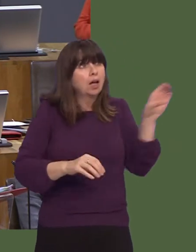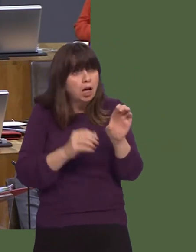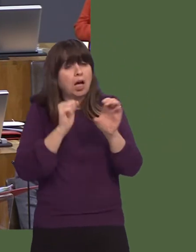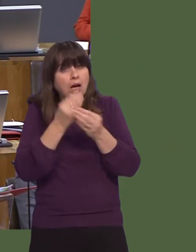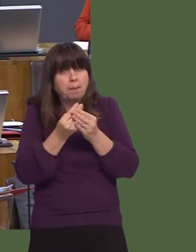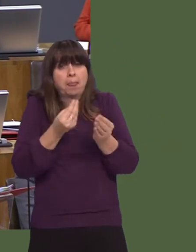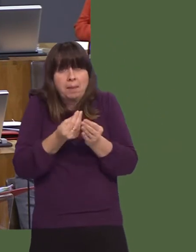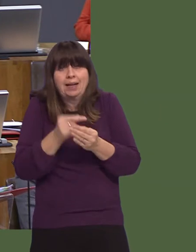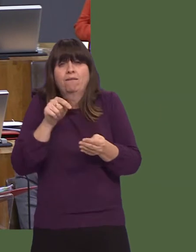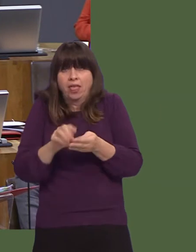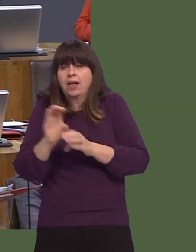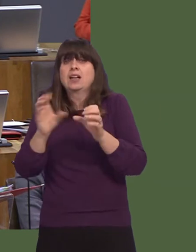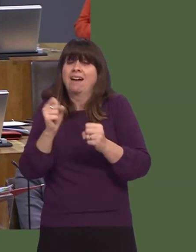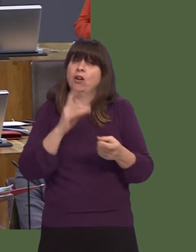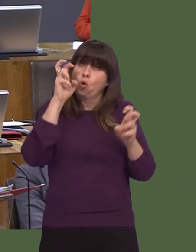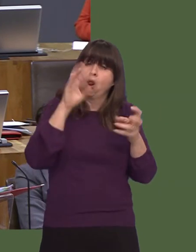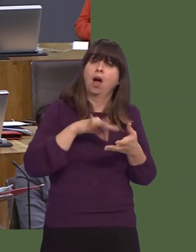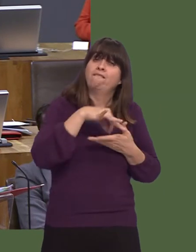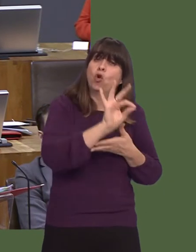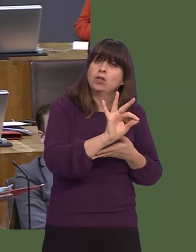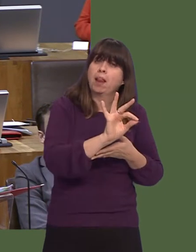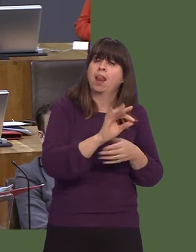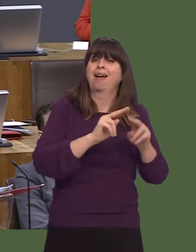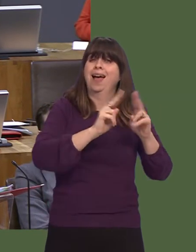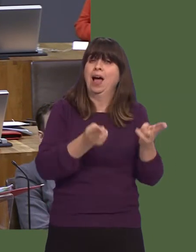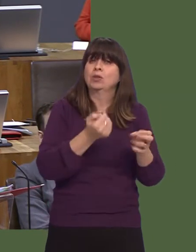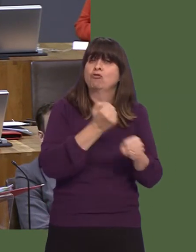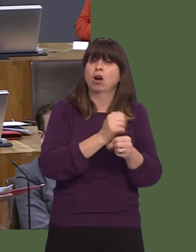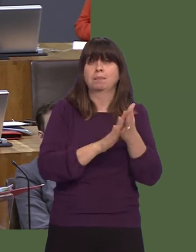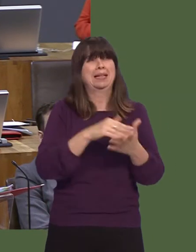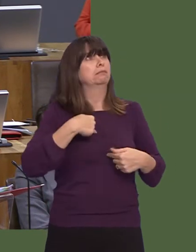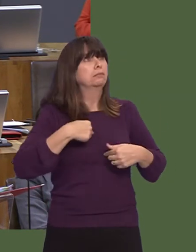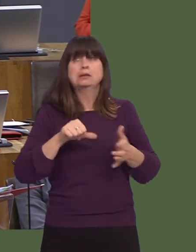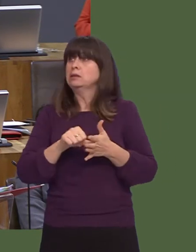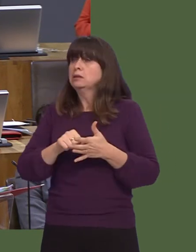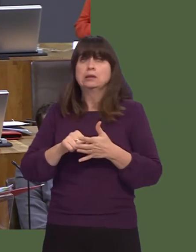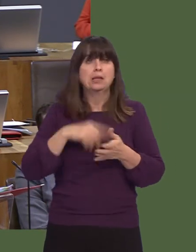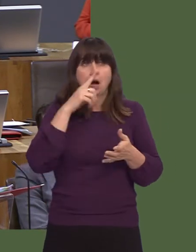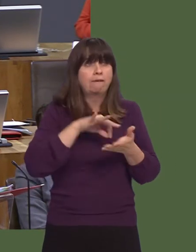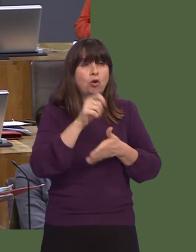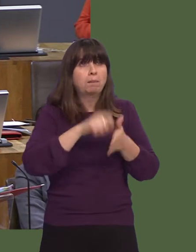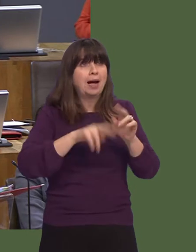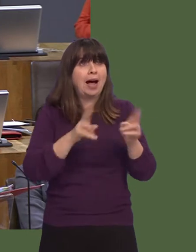affordable housing grant, of course, which looks to help people to get accommodation